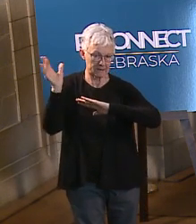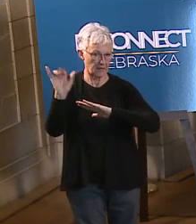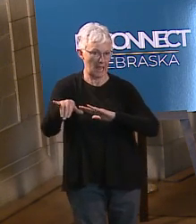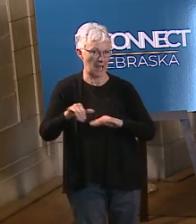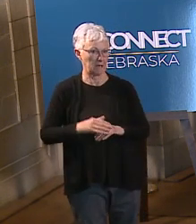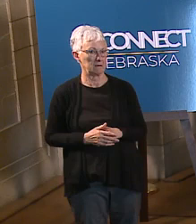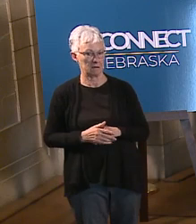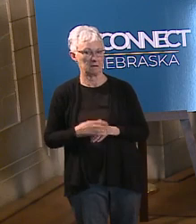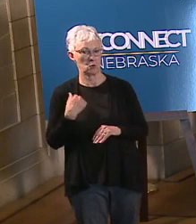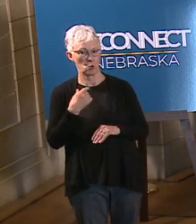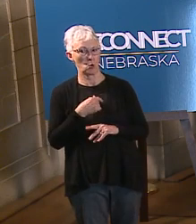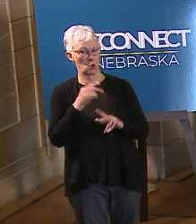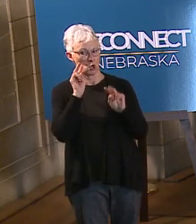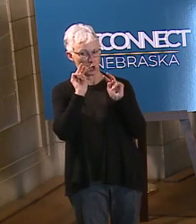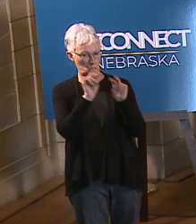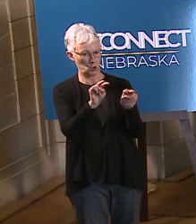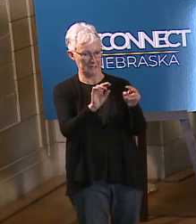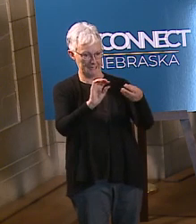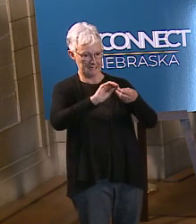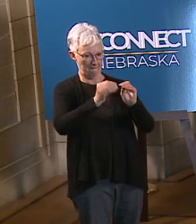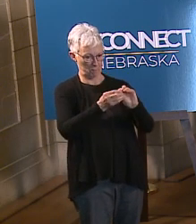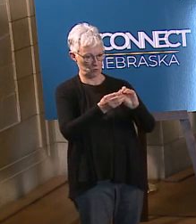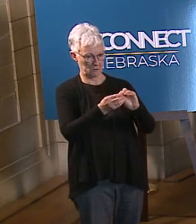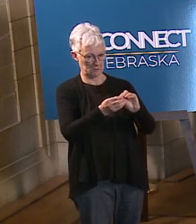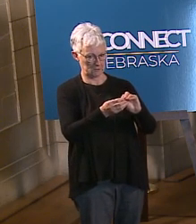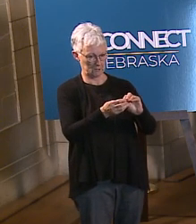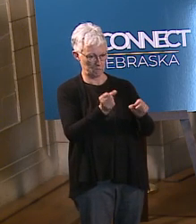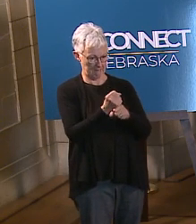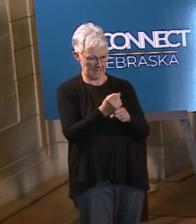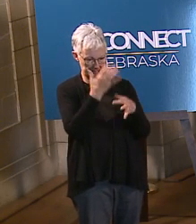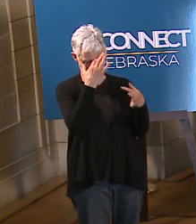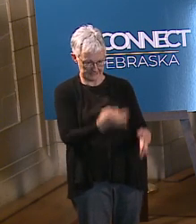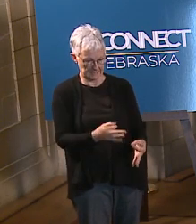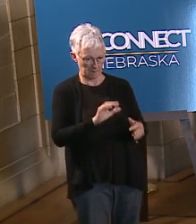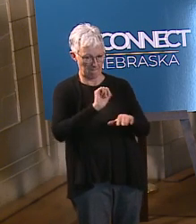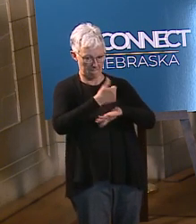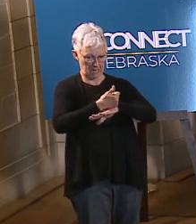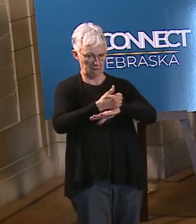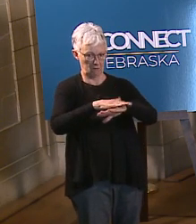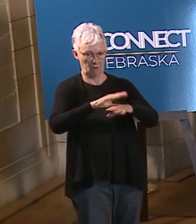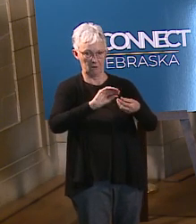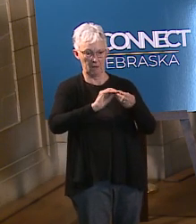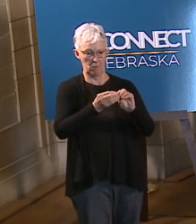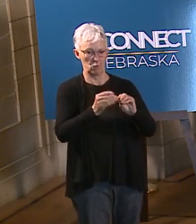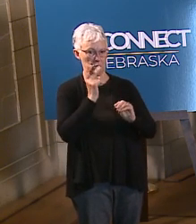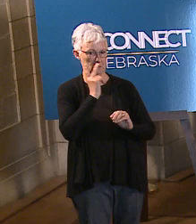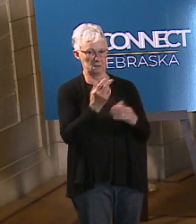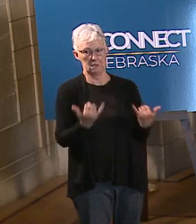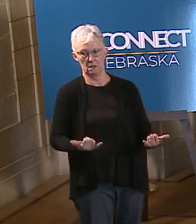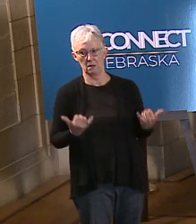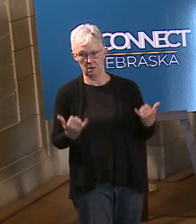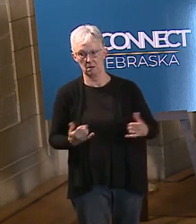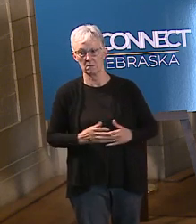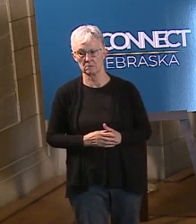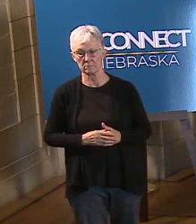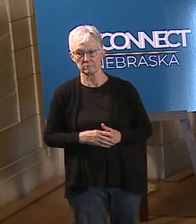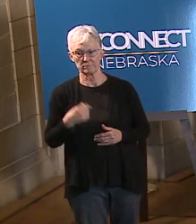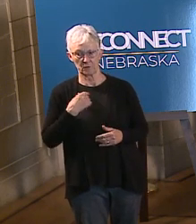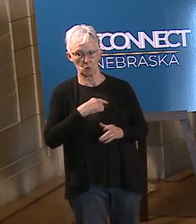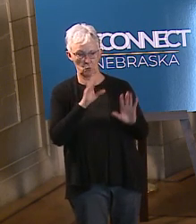GLOBAL PANDEMIC LIKE THIS IN A CENTURY. SO, RATHER THAN WORRY TOO MUCH ABOUT WHAT TIME FRAME, WE LOOKED